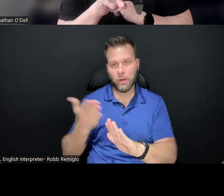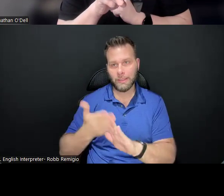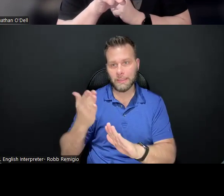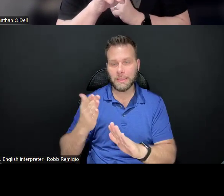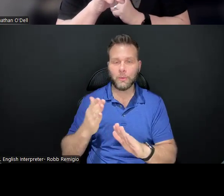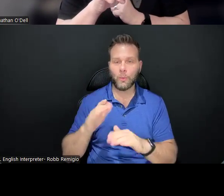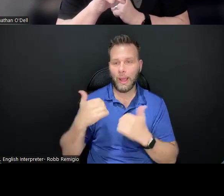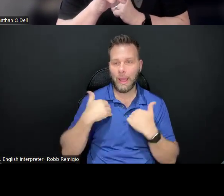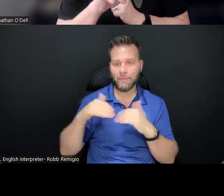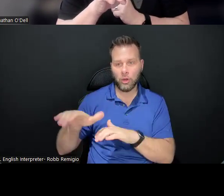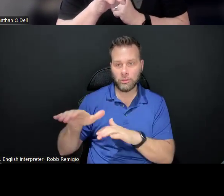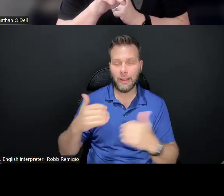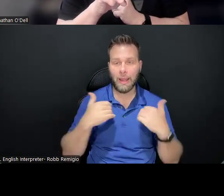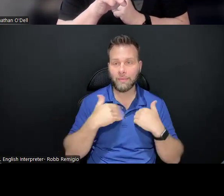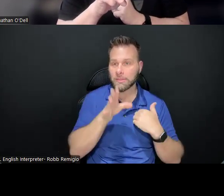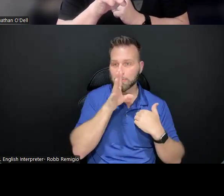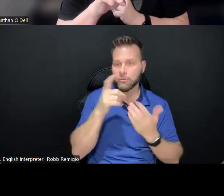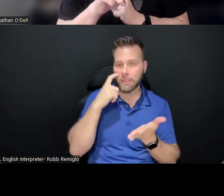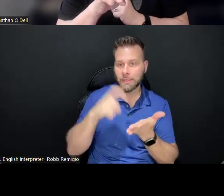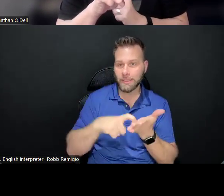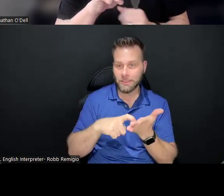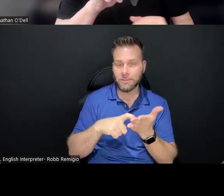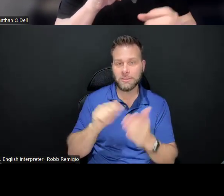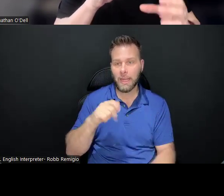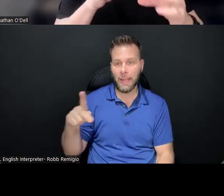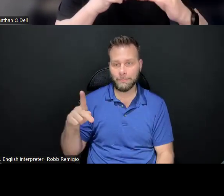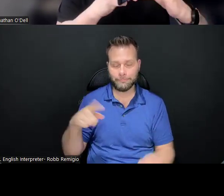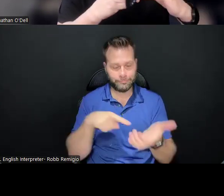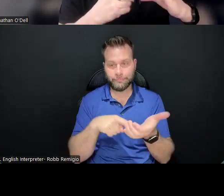right now, which I'll always have running even when I have CART, Ave speech recognition app